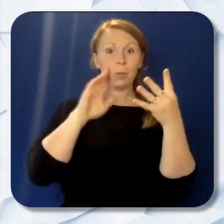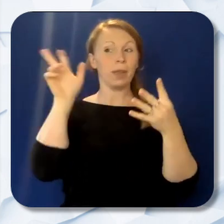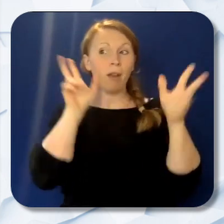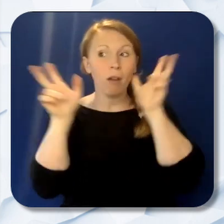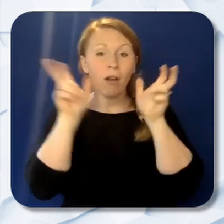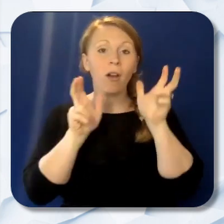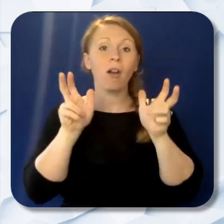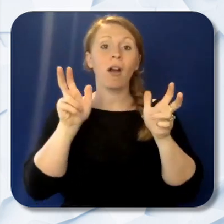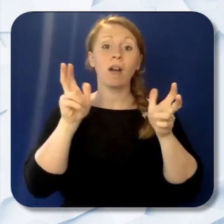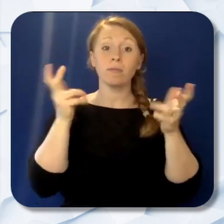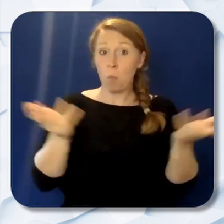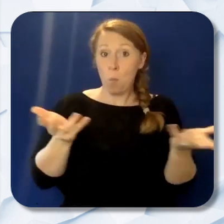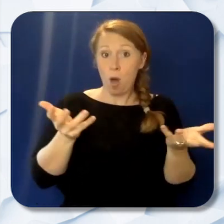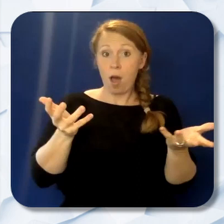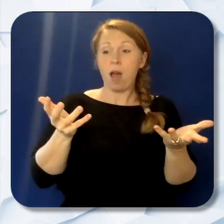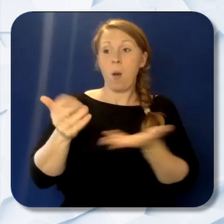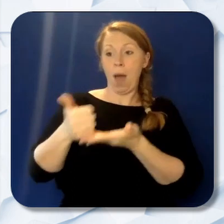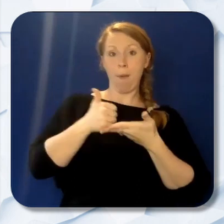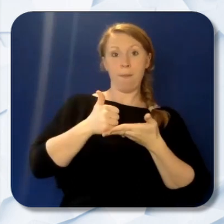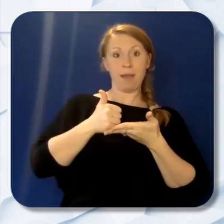to educate, to intervene,